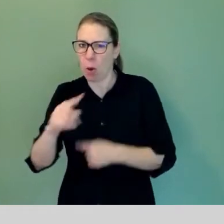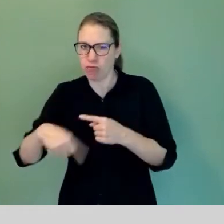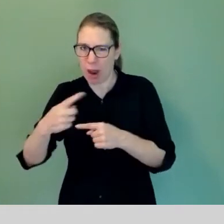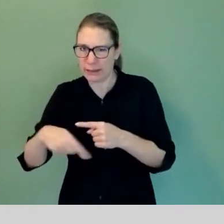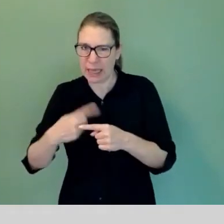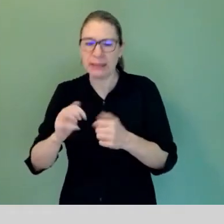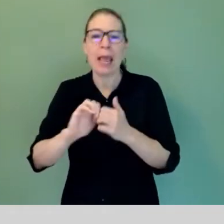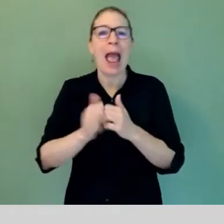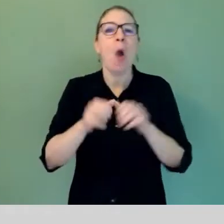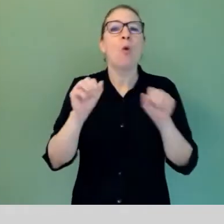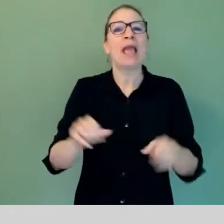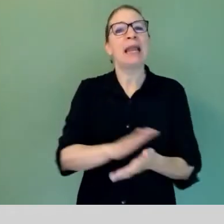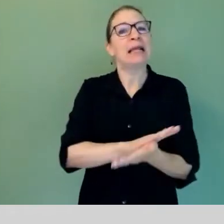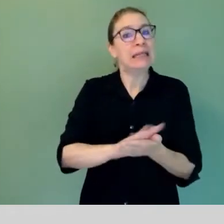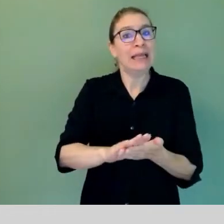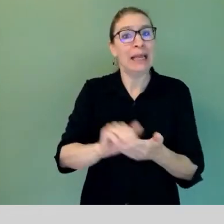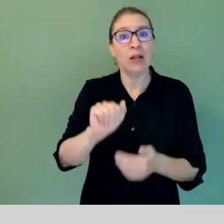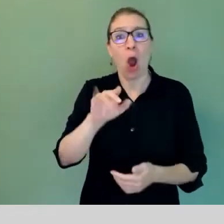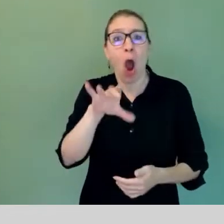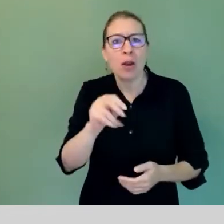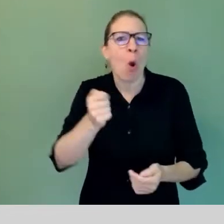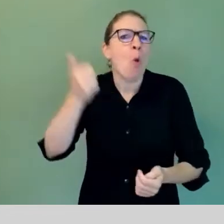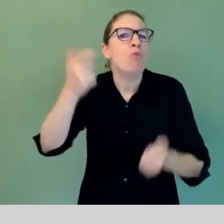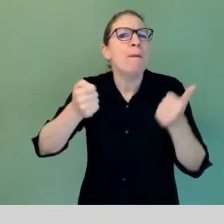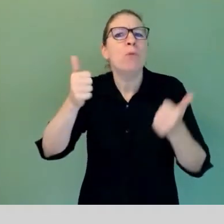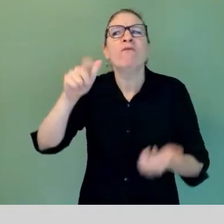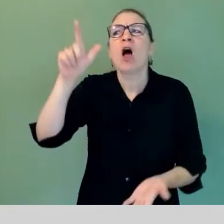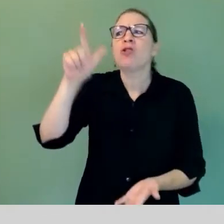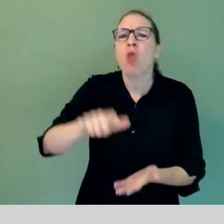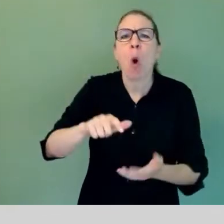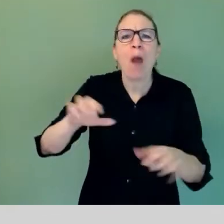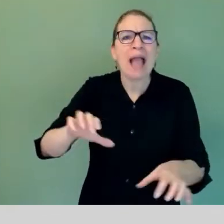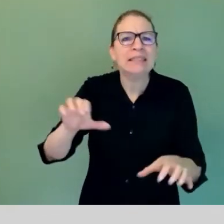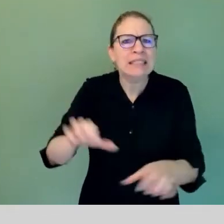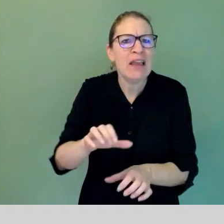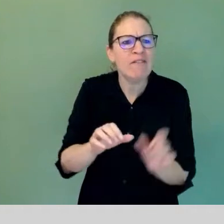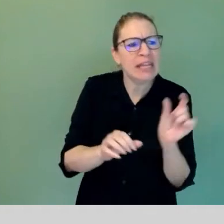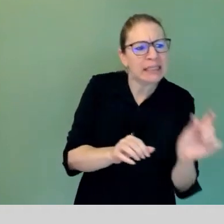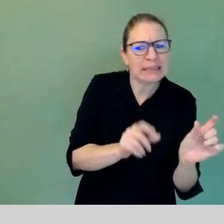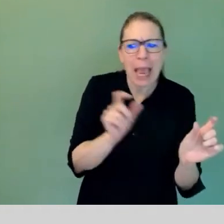where you can to clean your audio. You can remove any low activity segments